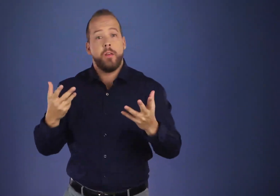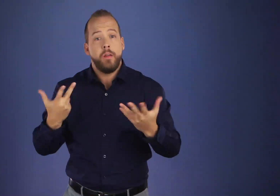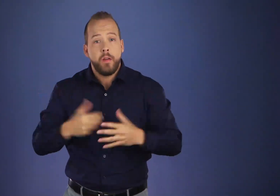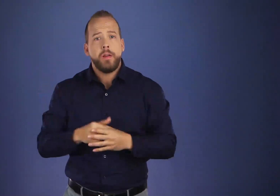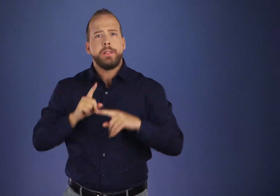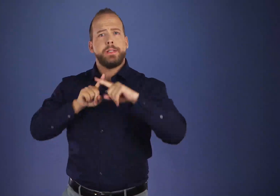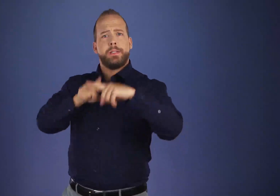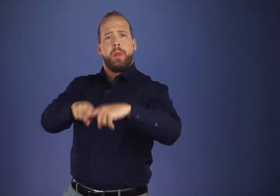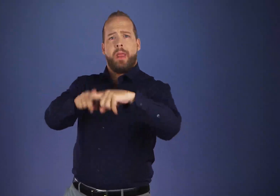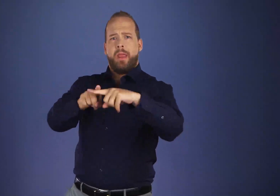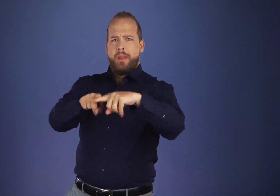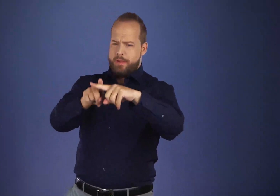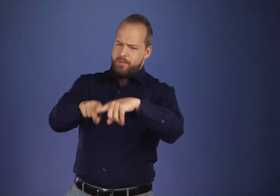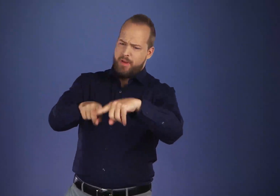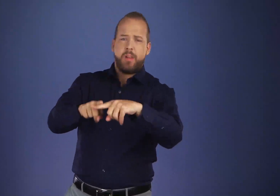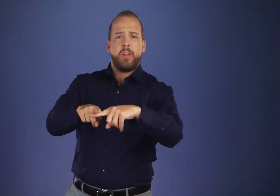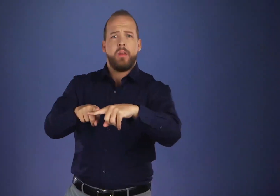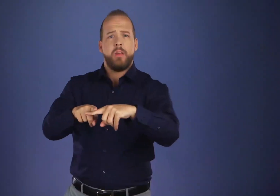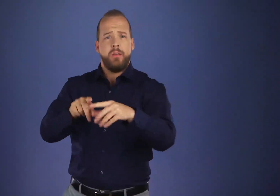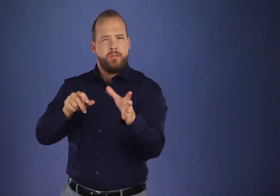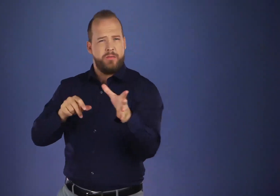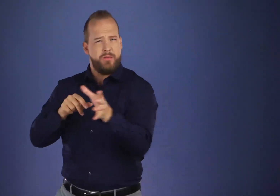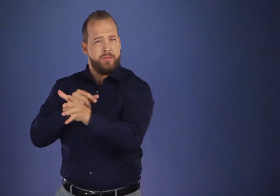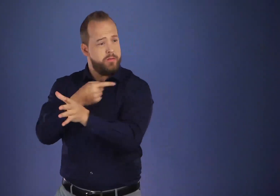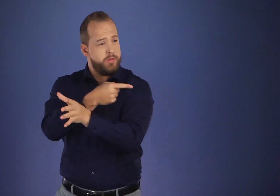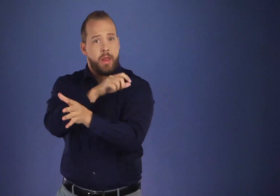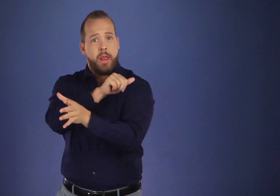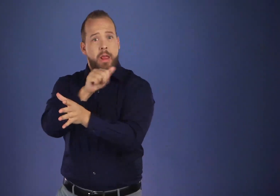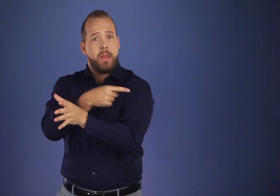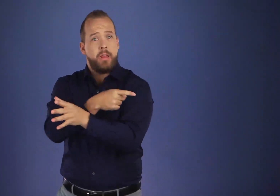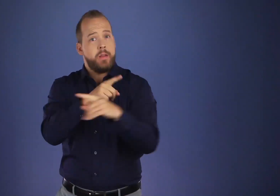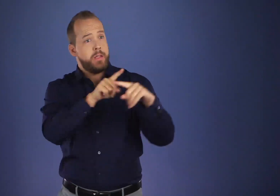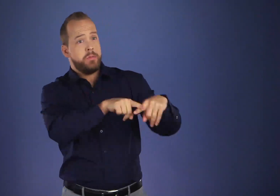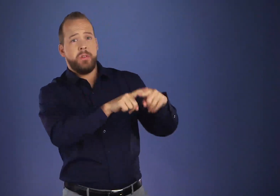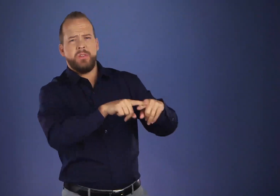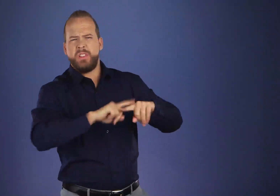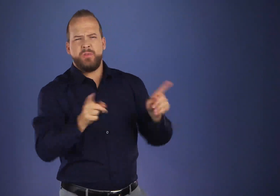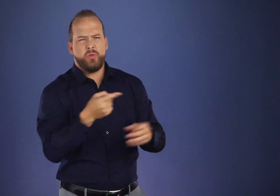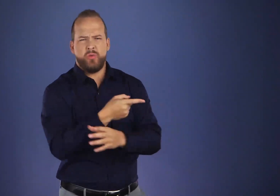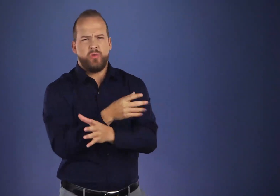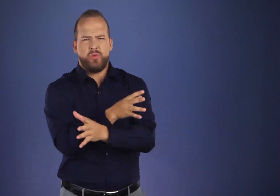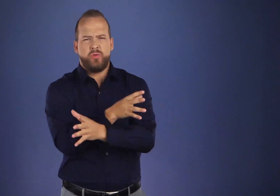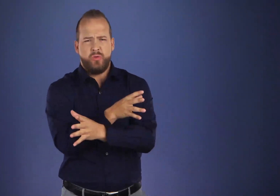The sum of all this mighty effort is less peace and less brotherhood than before.